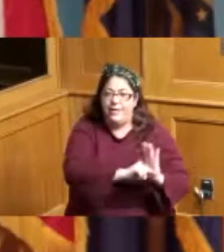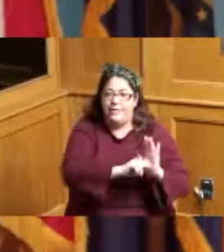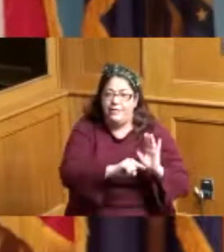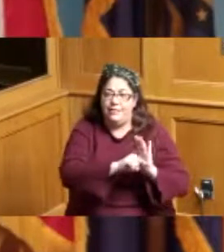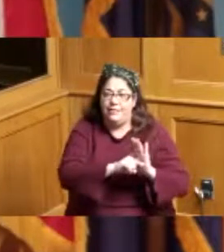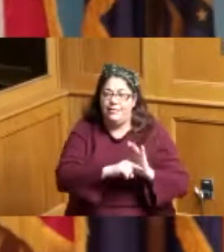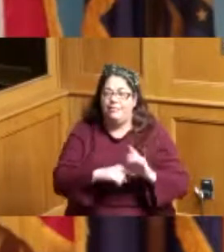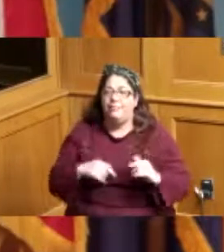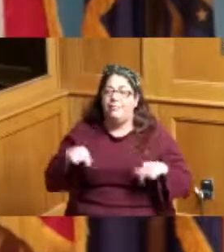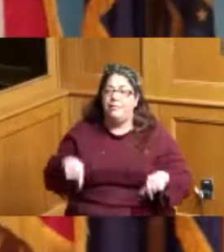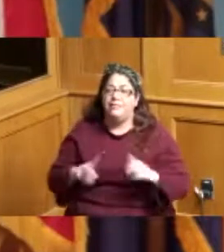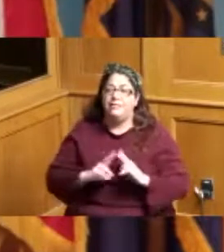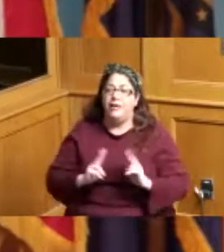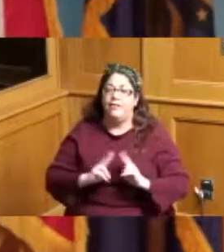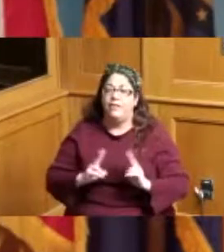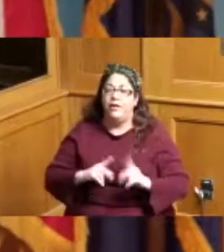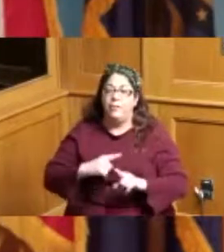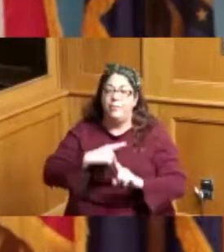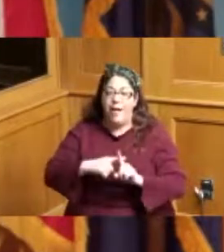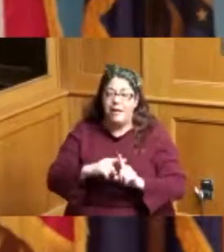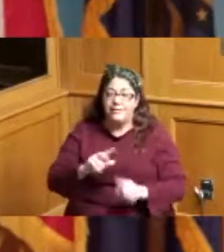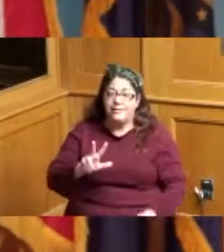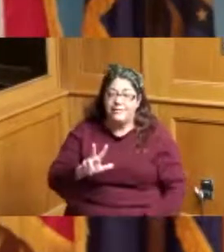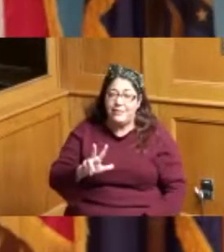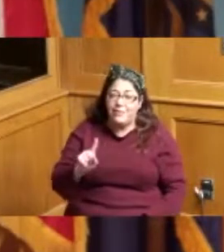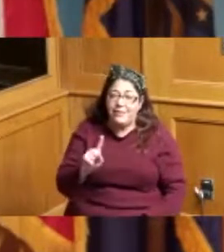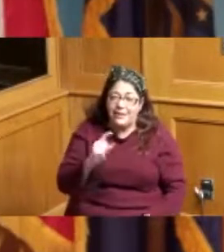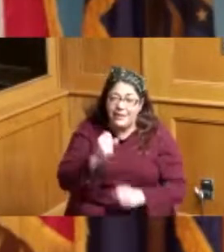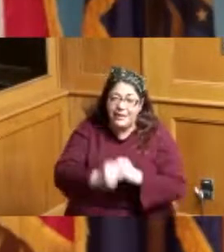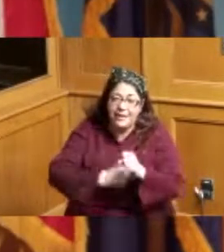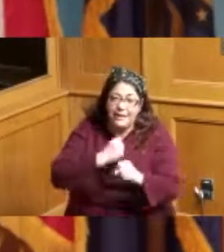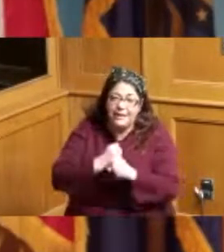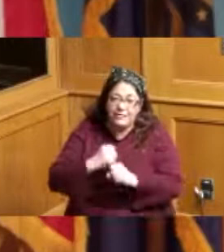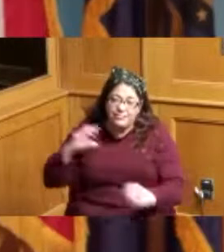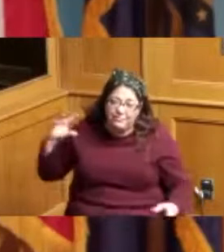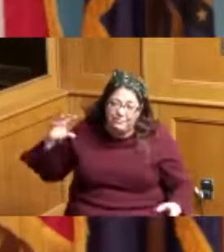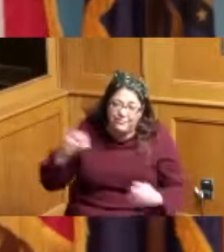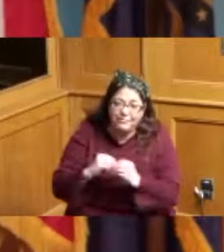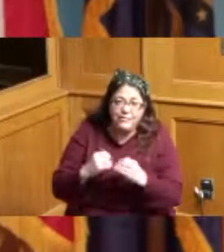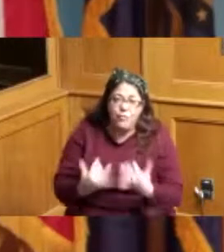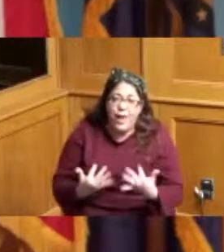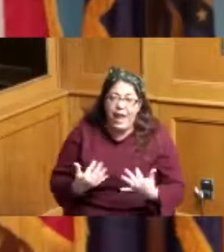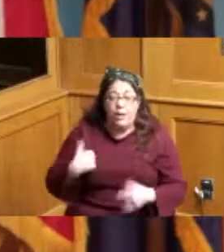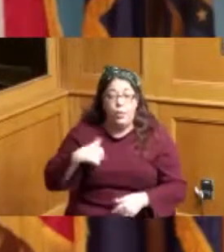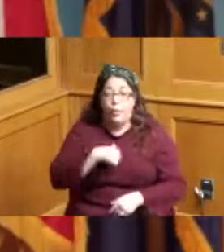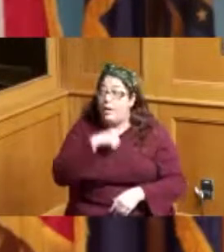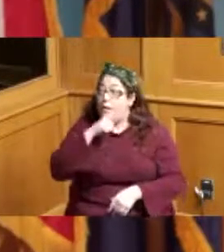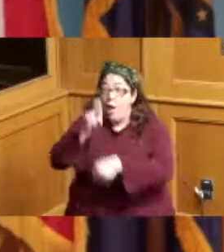and we've been waiting 31 years so yeah we don't know how to do it because we've never done it